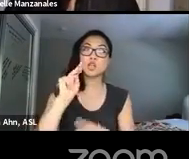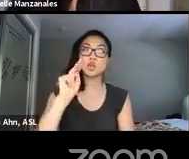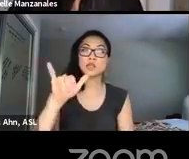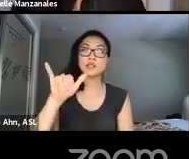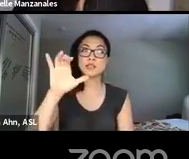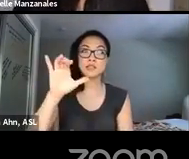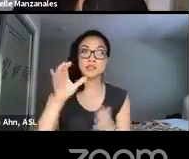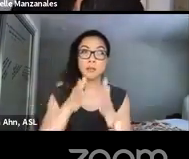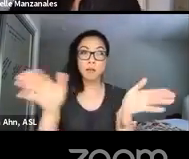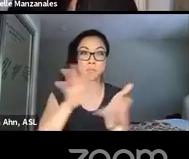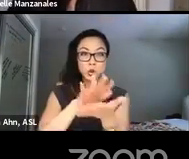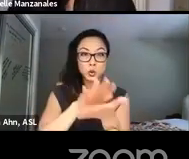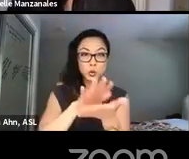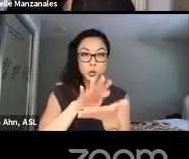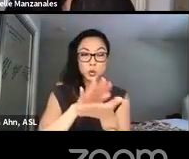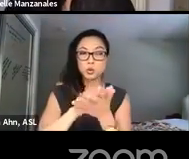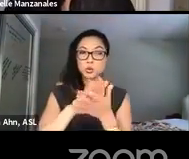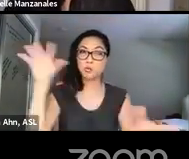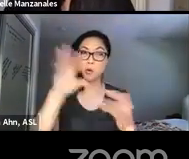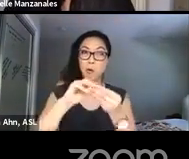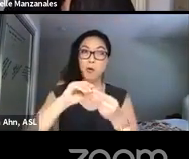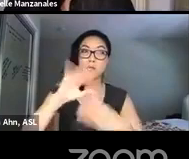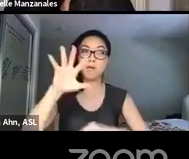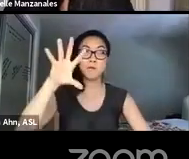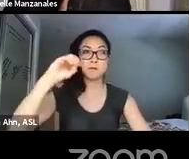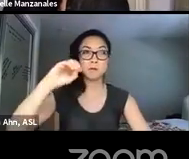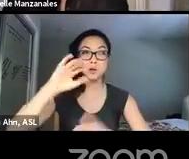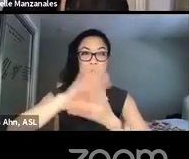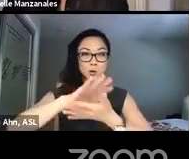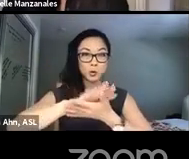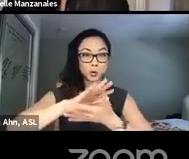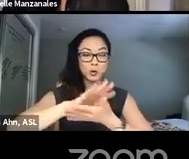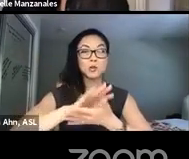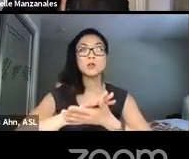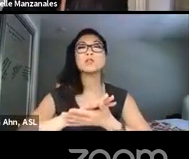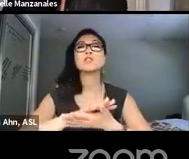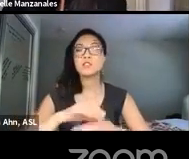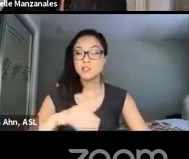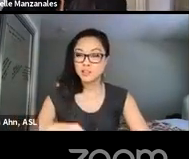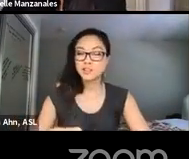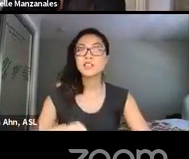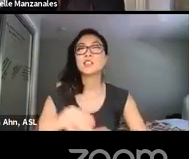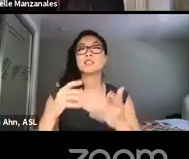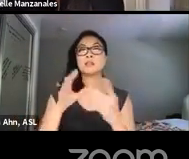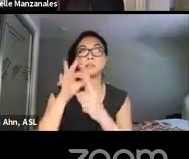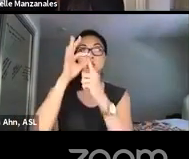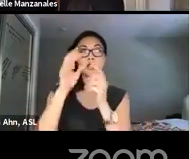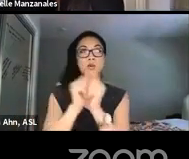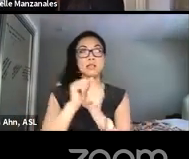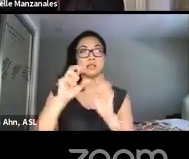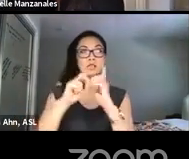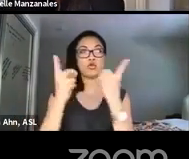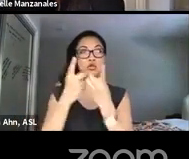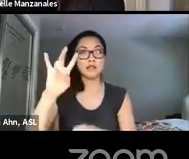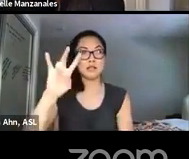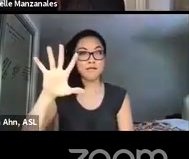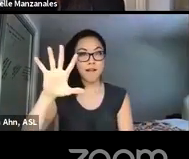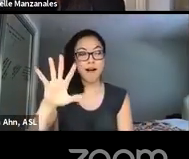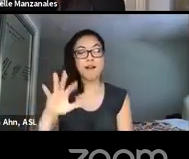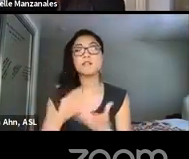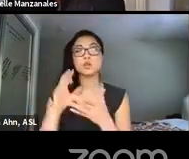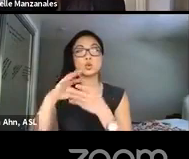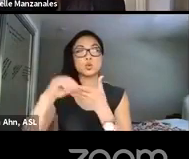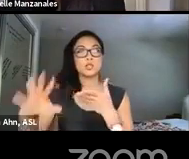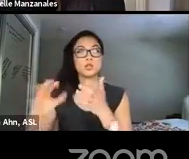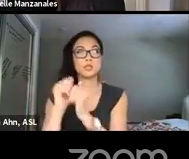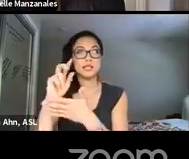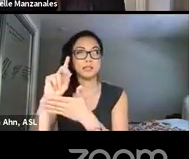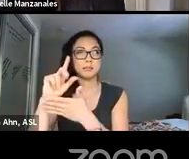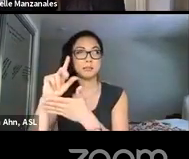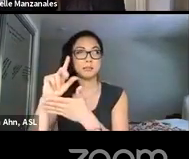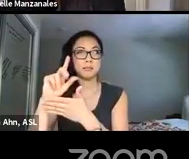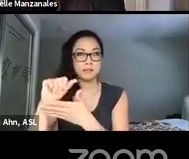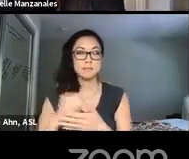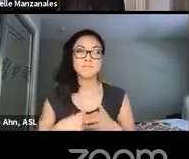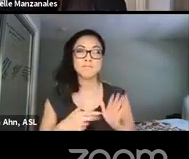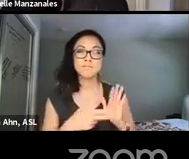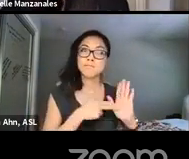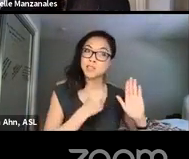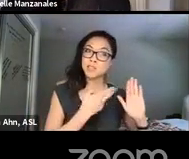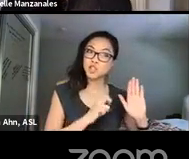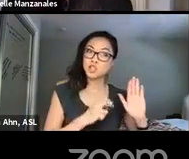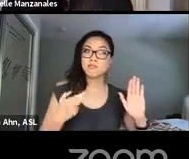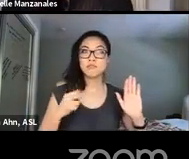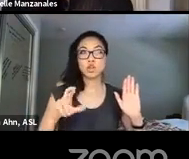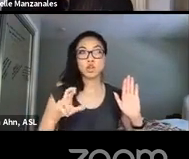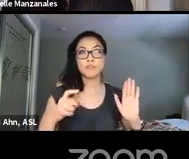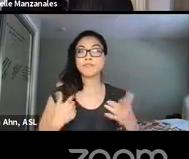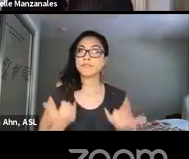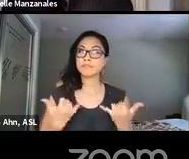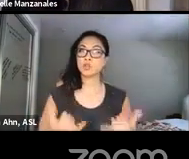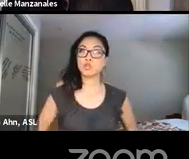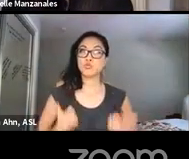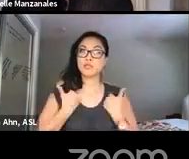painted white. You may see two friends that live with me, my cats in the apartment.